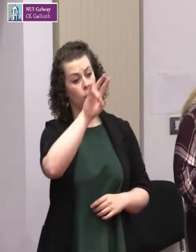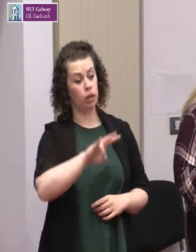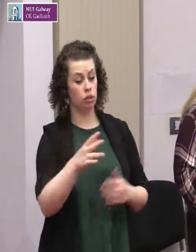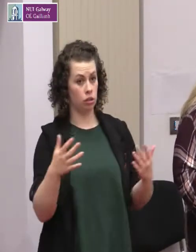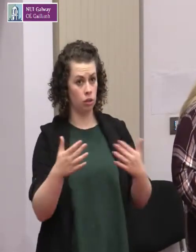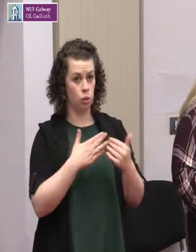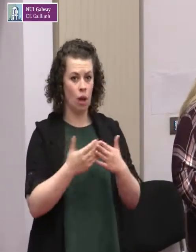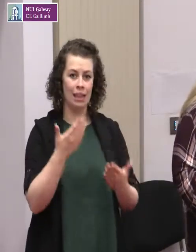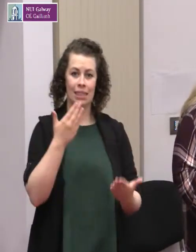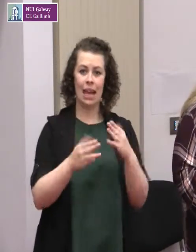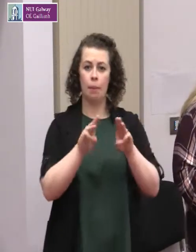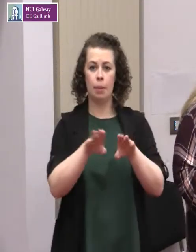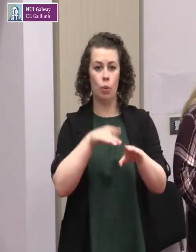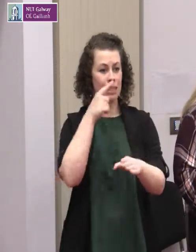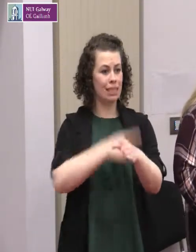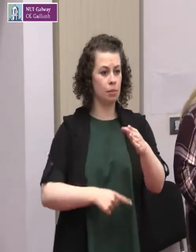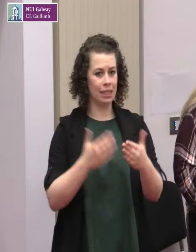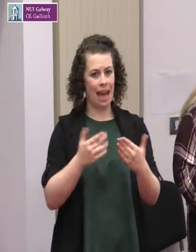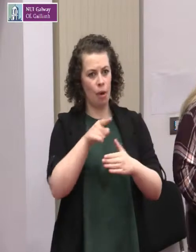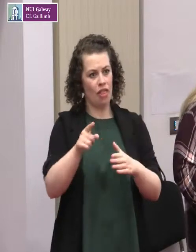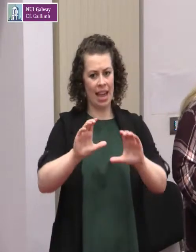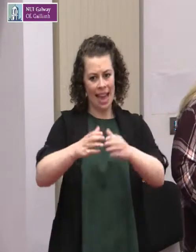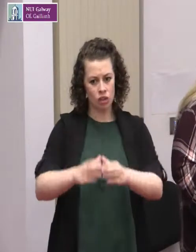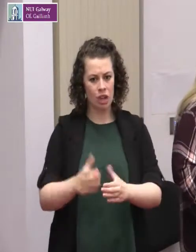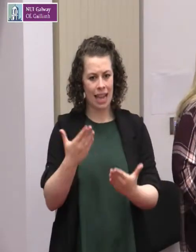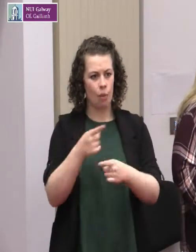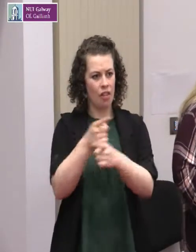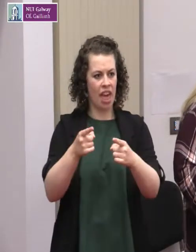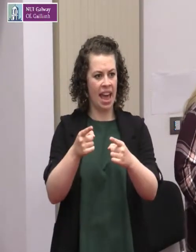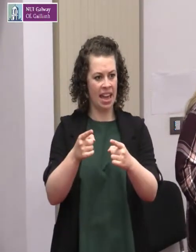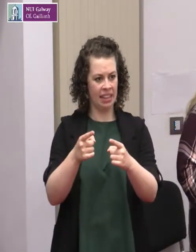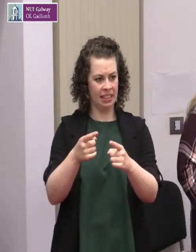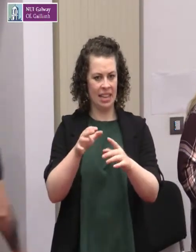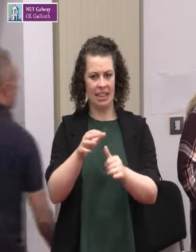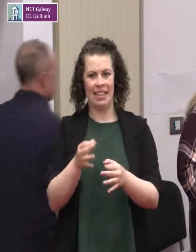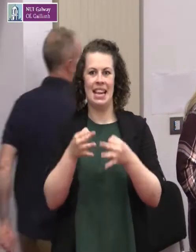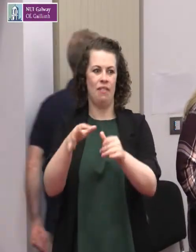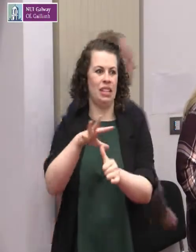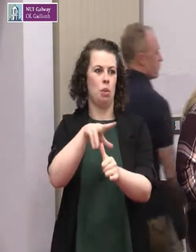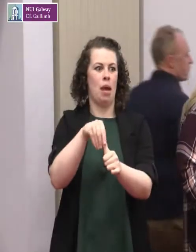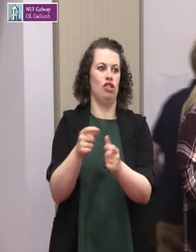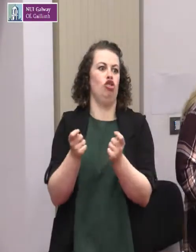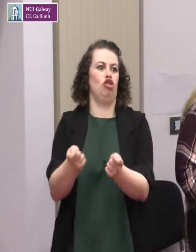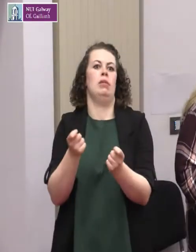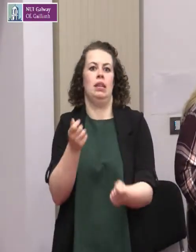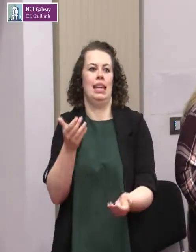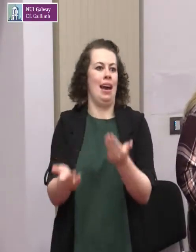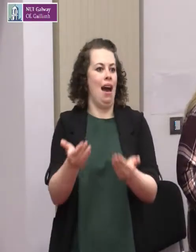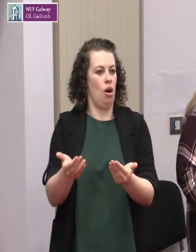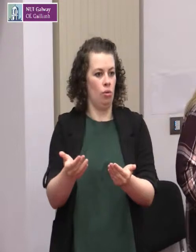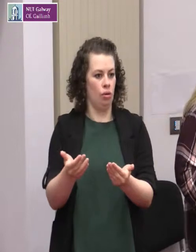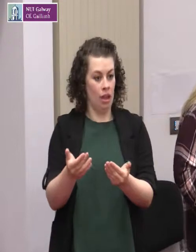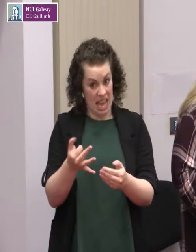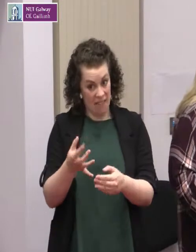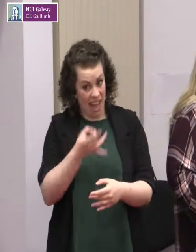managed, categorised, defined, given specialised treatment, whether asked for not in adoption